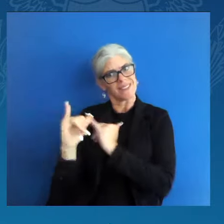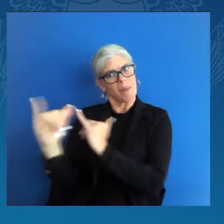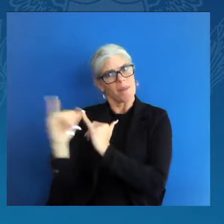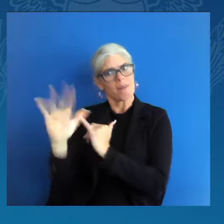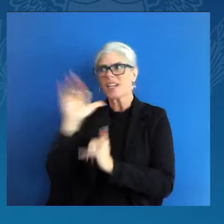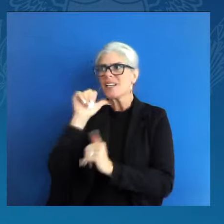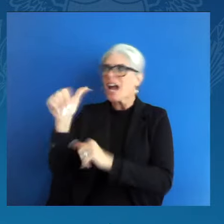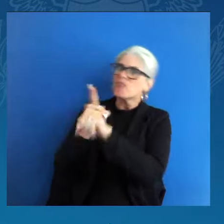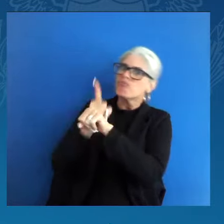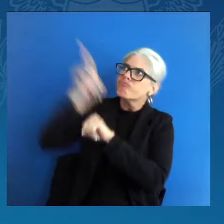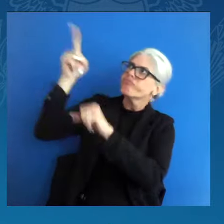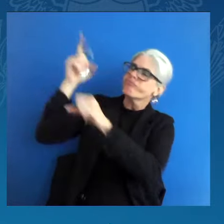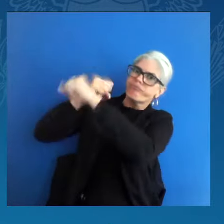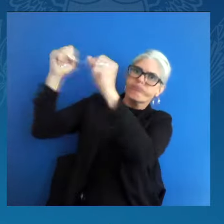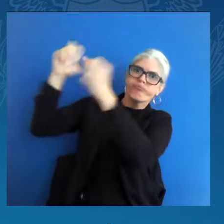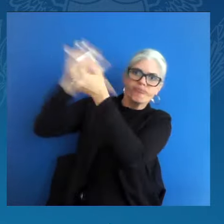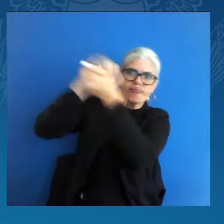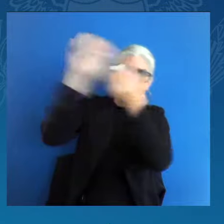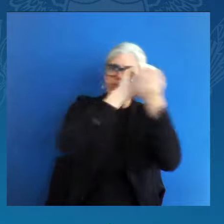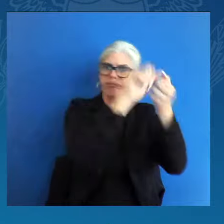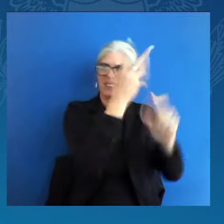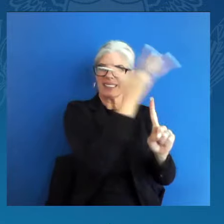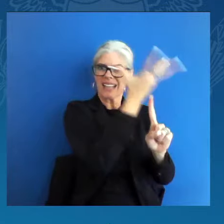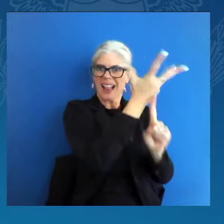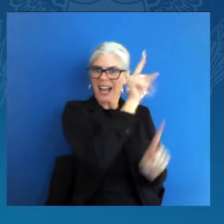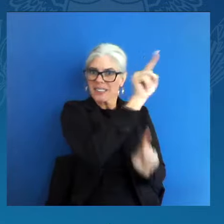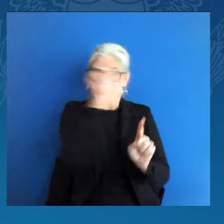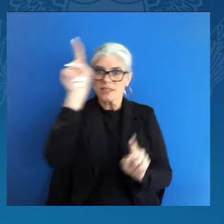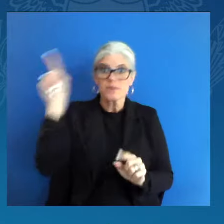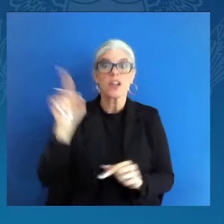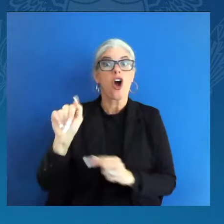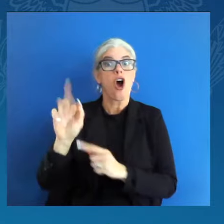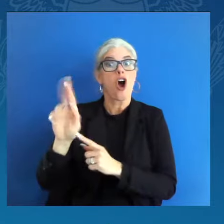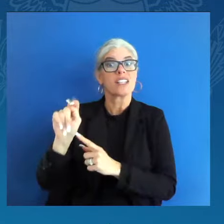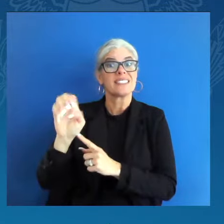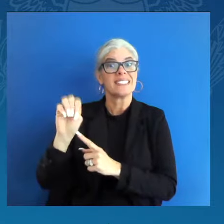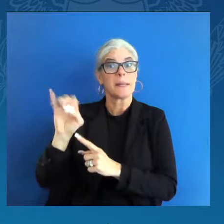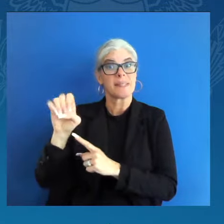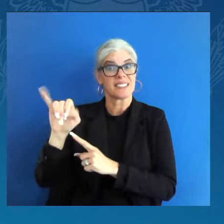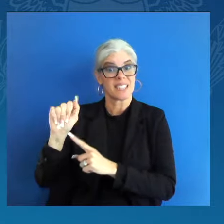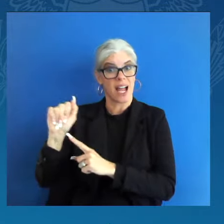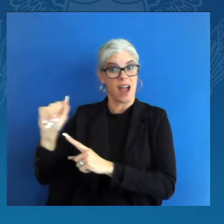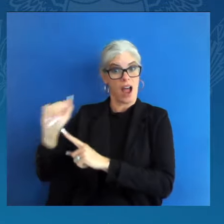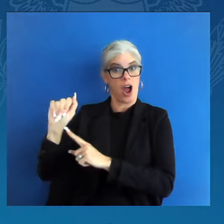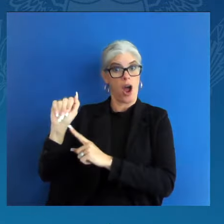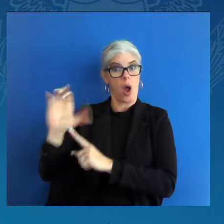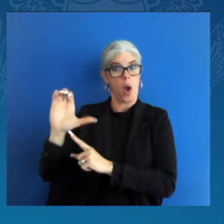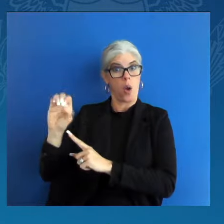for civil space exploration. Since the last meeting of our council,